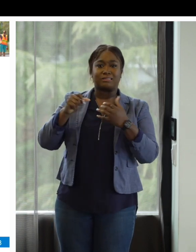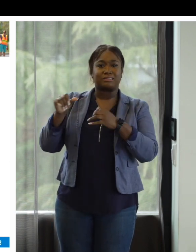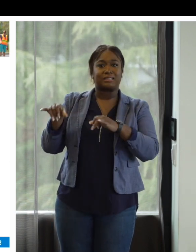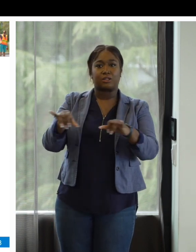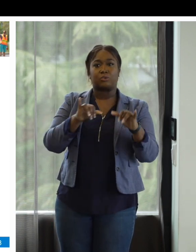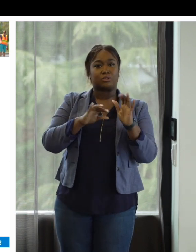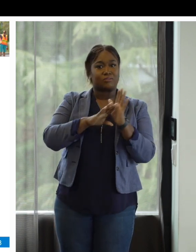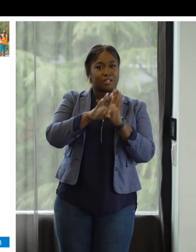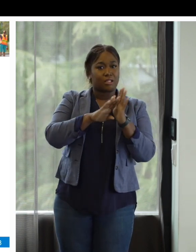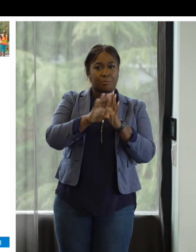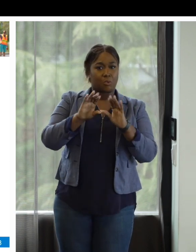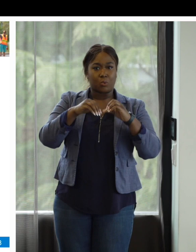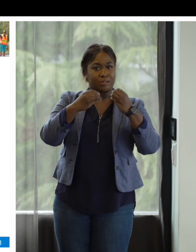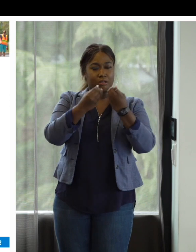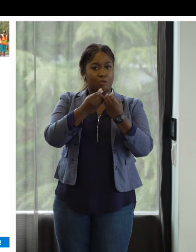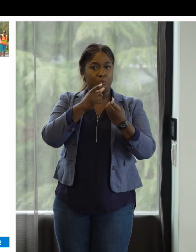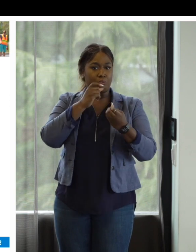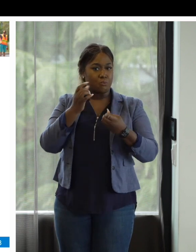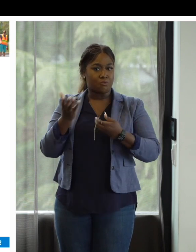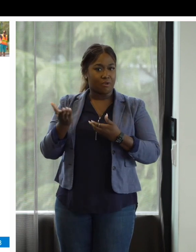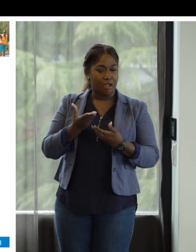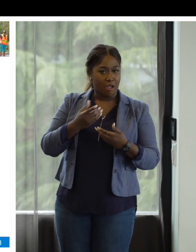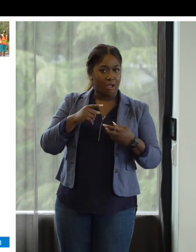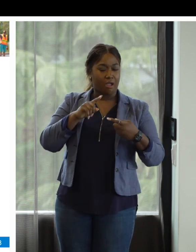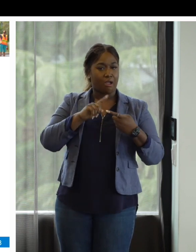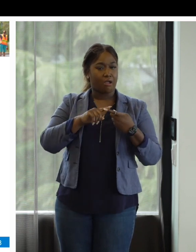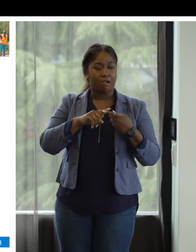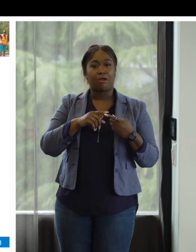organizations. And Karen I really appreciate your